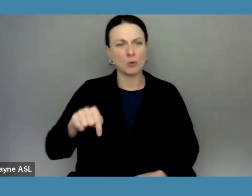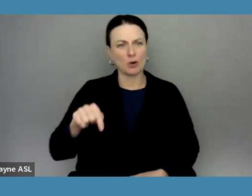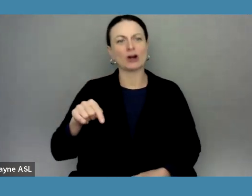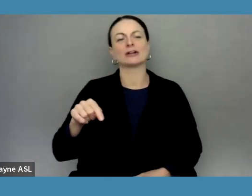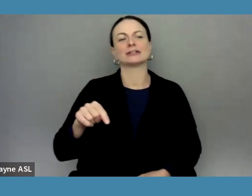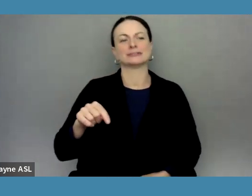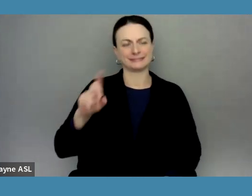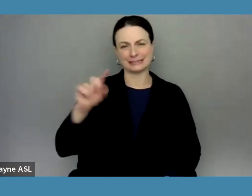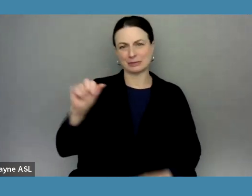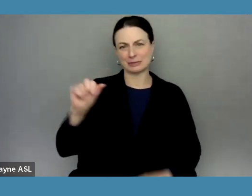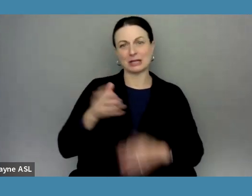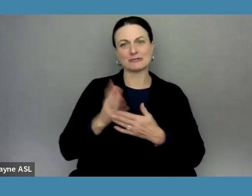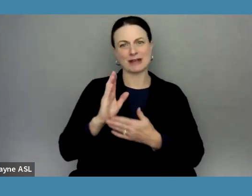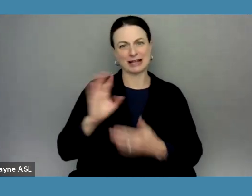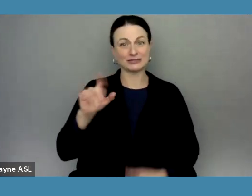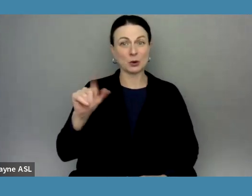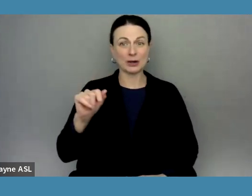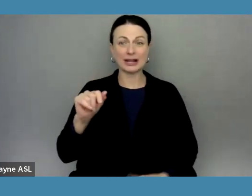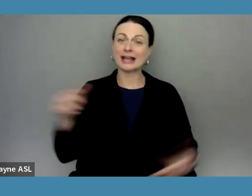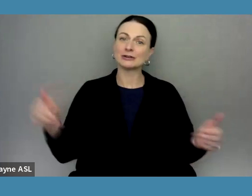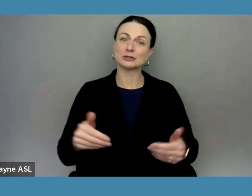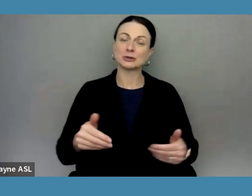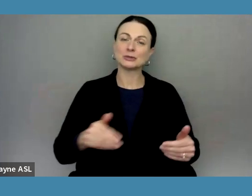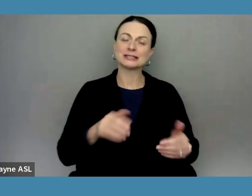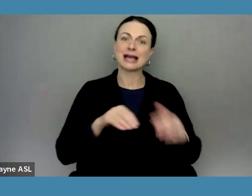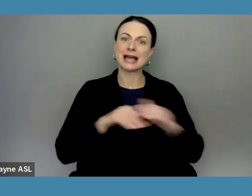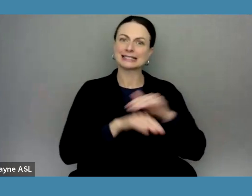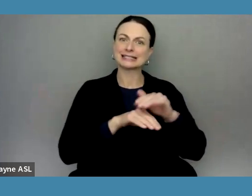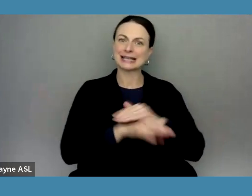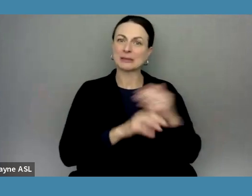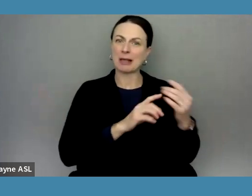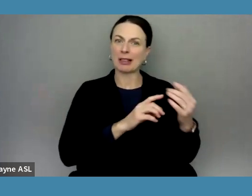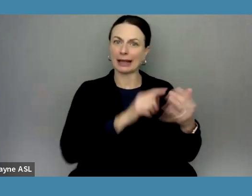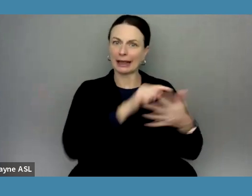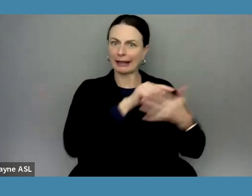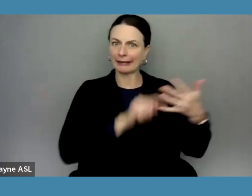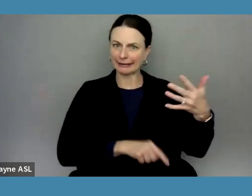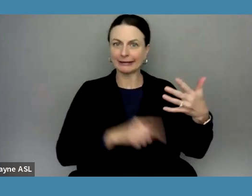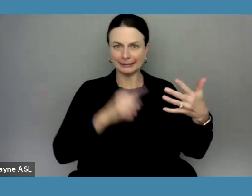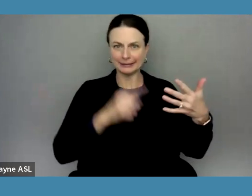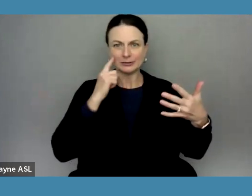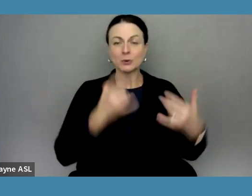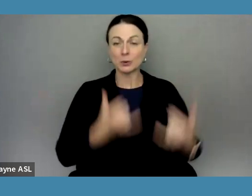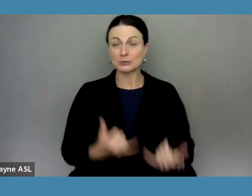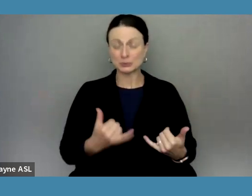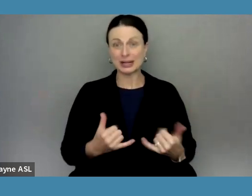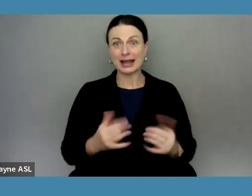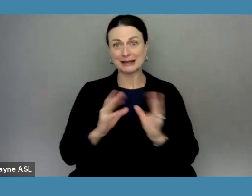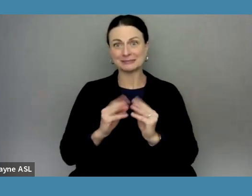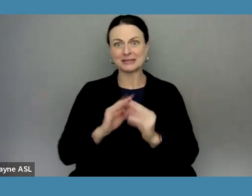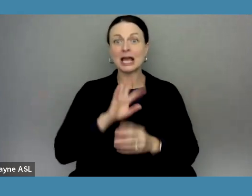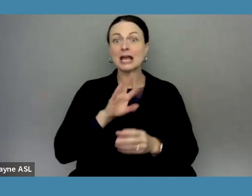and introduce some of our accessibility considerations for today's webinar, including how to use Zoom